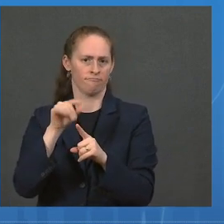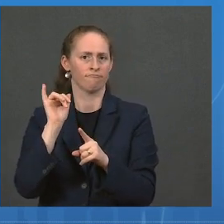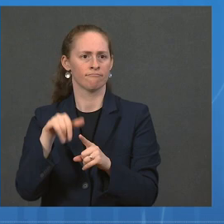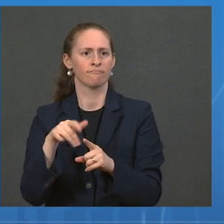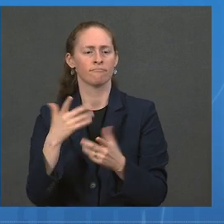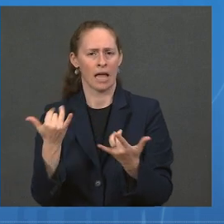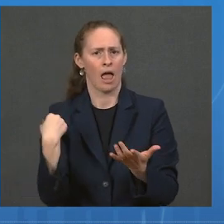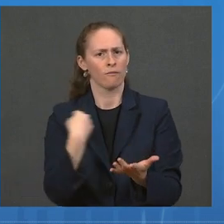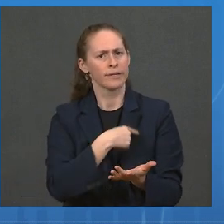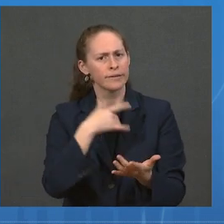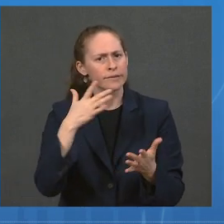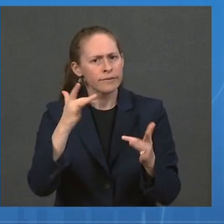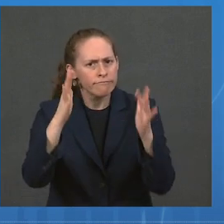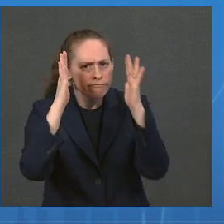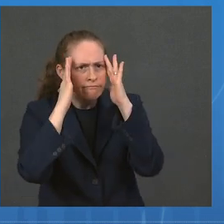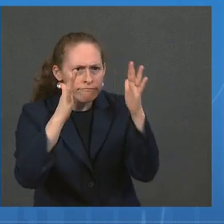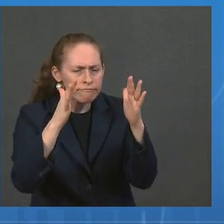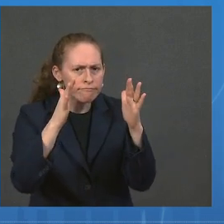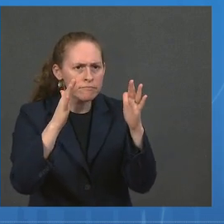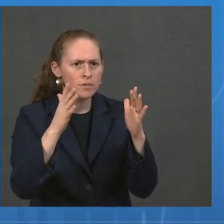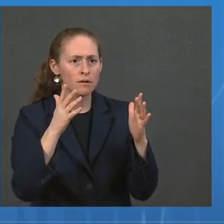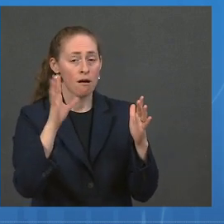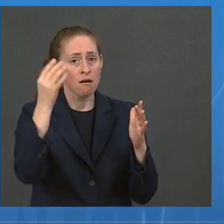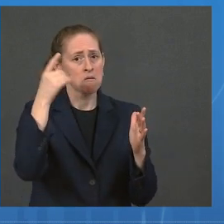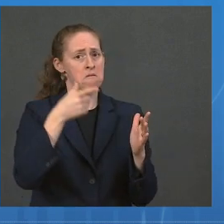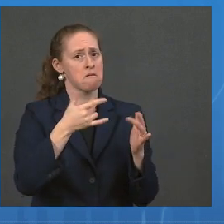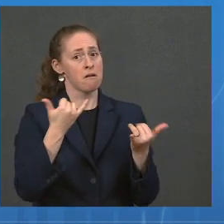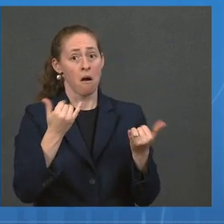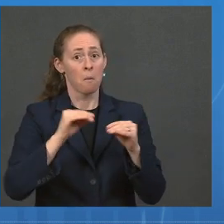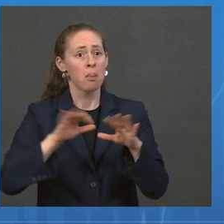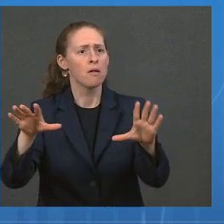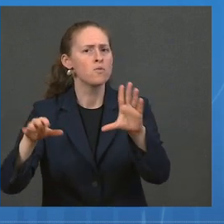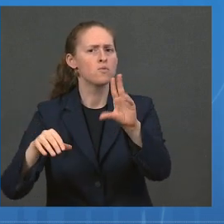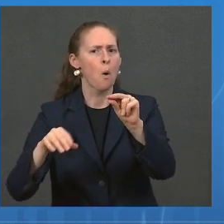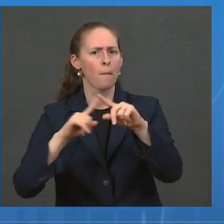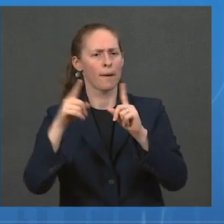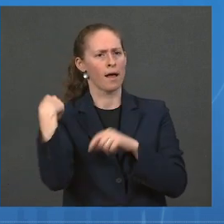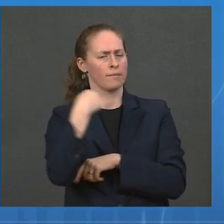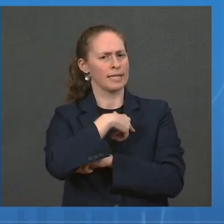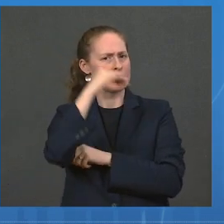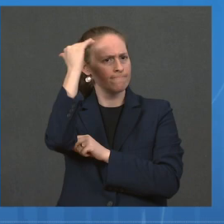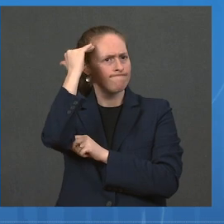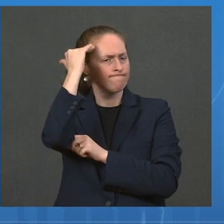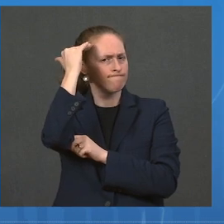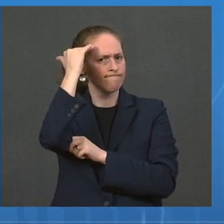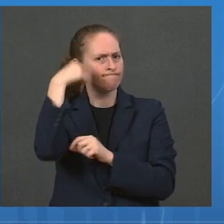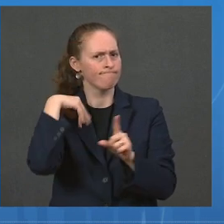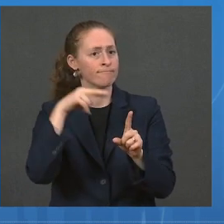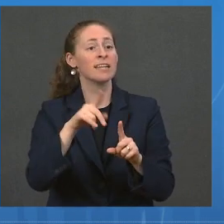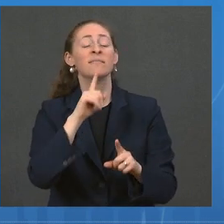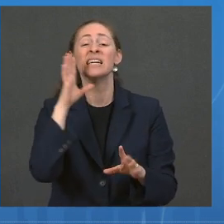All of the data I presented today tell a consistent story: Vaccination remains the best public health measure